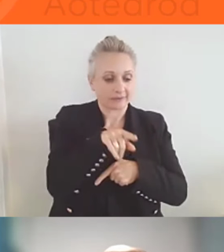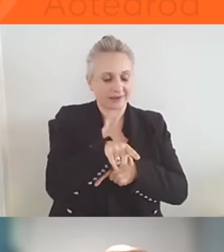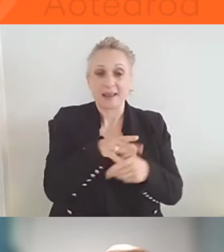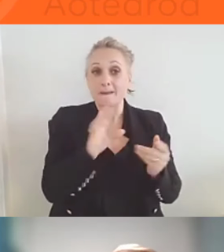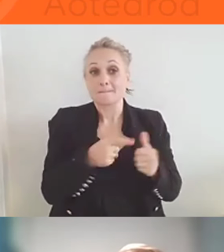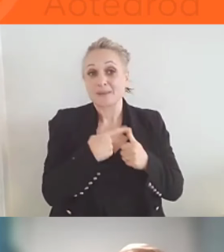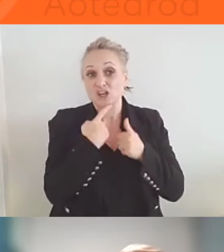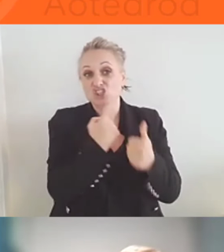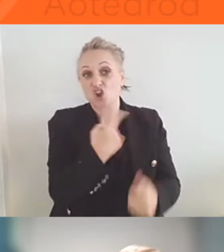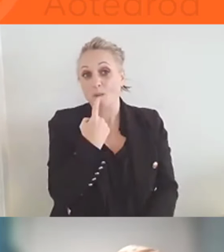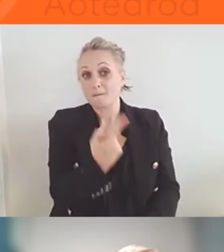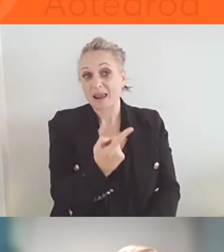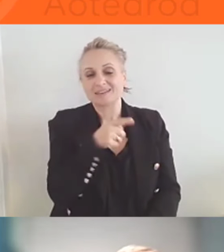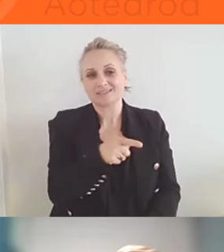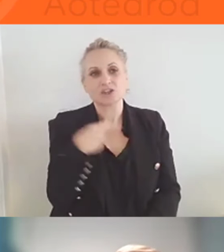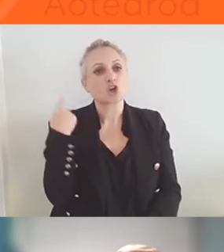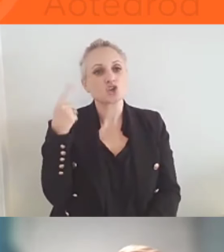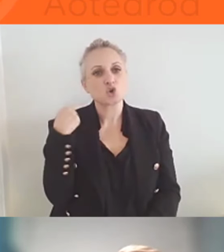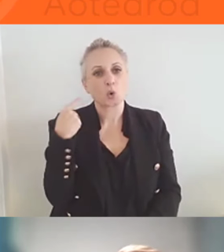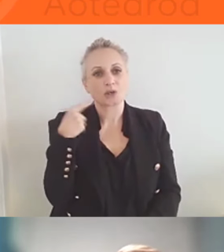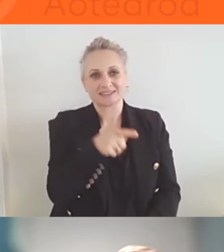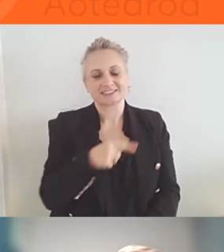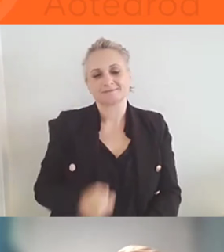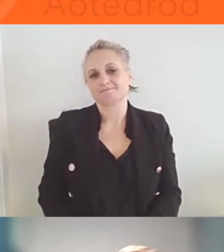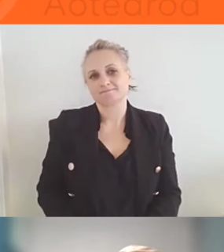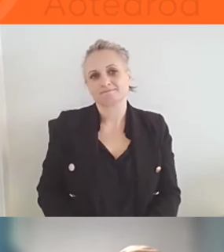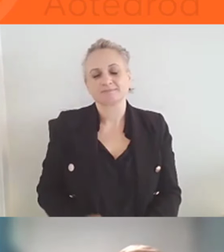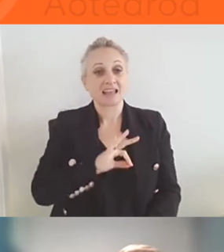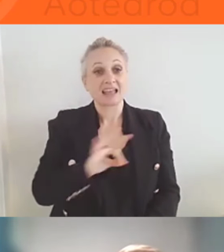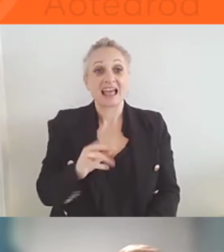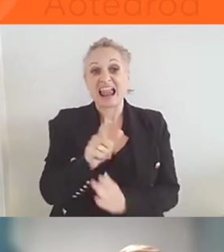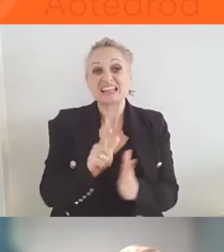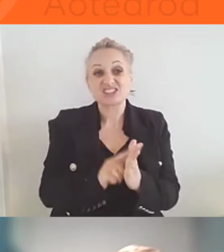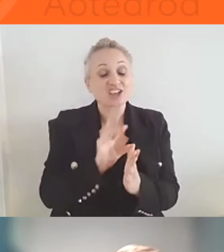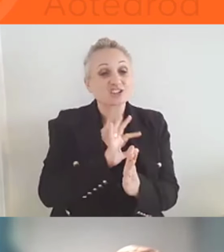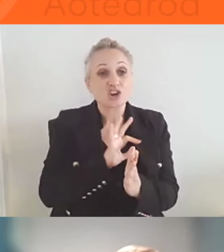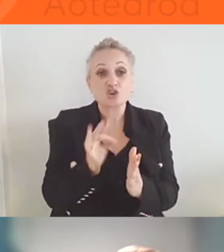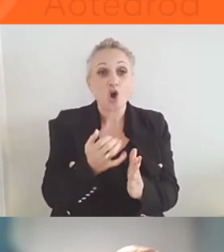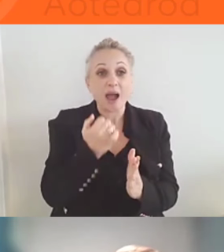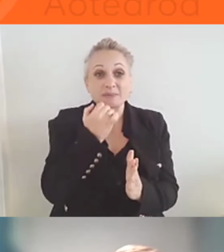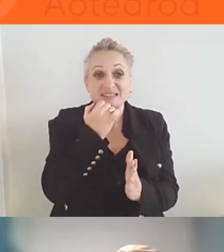since 1955, basically not long after the transistor was invented.